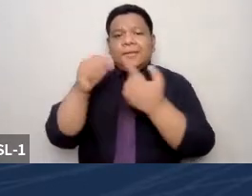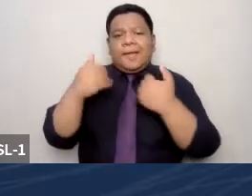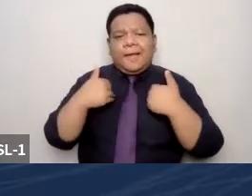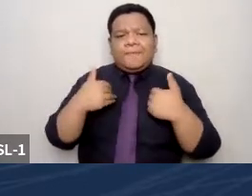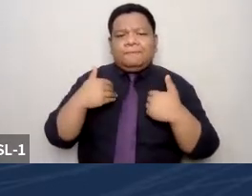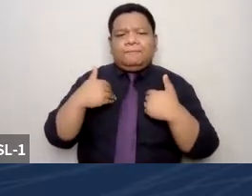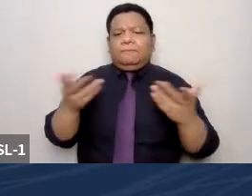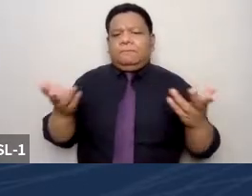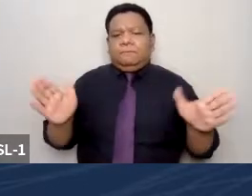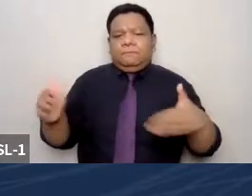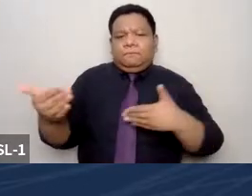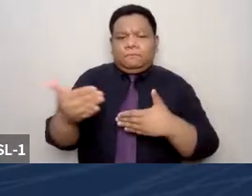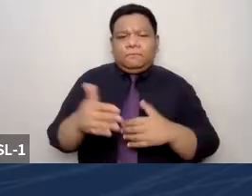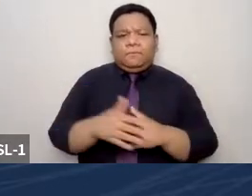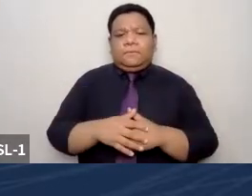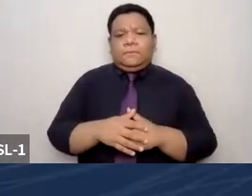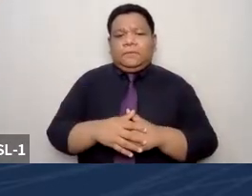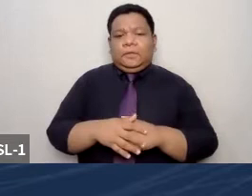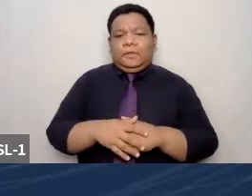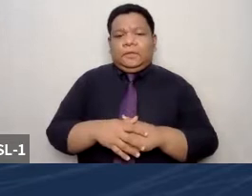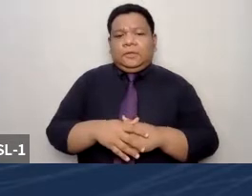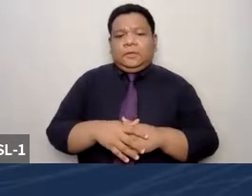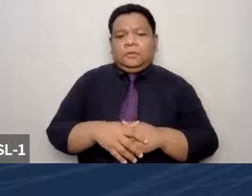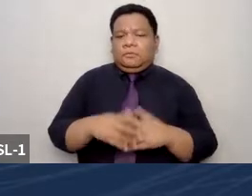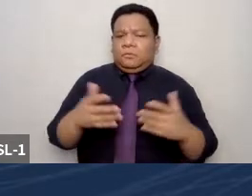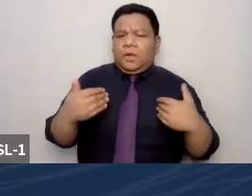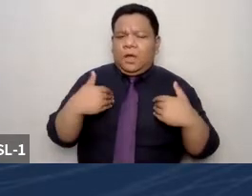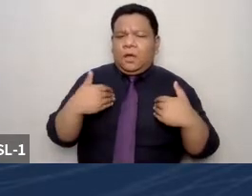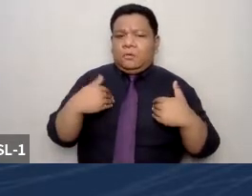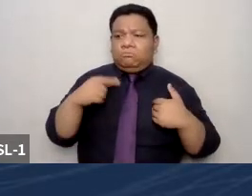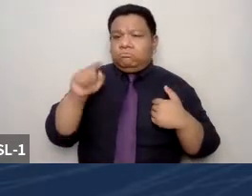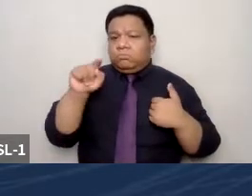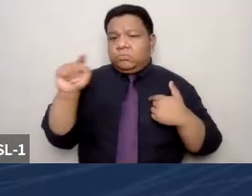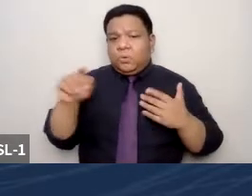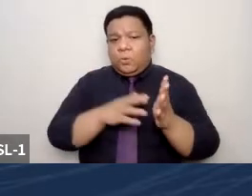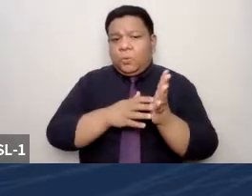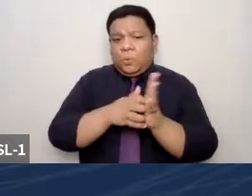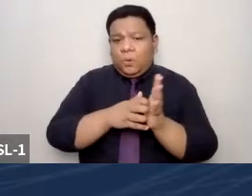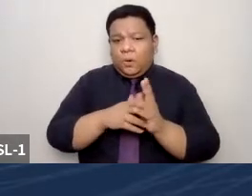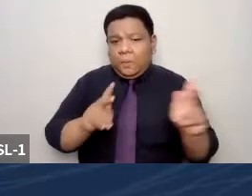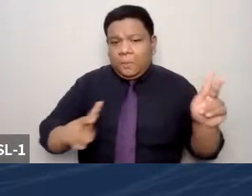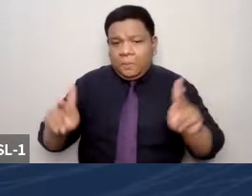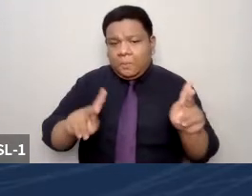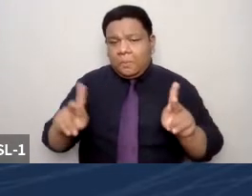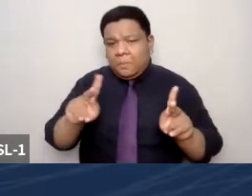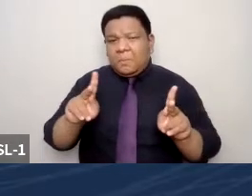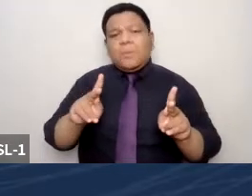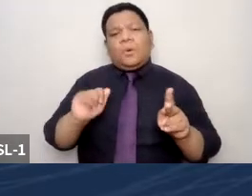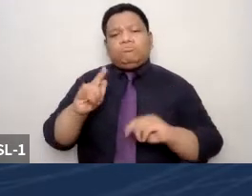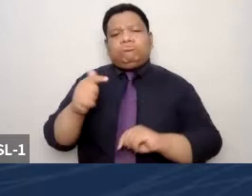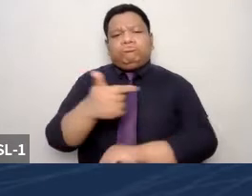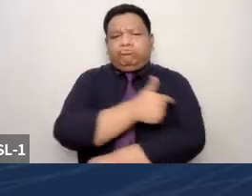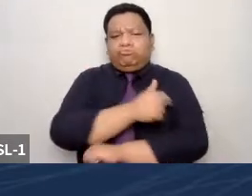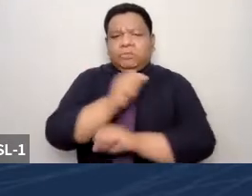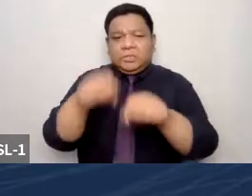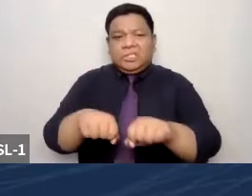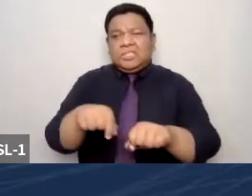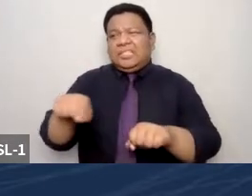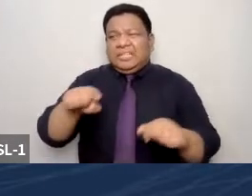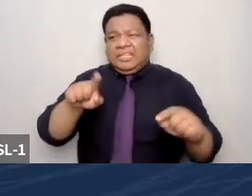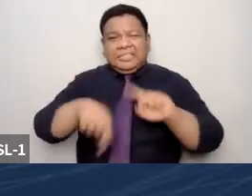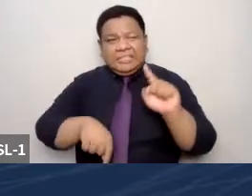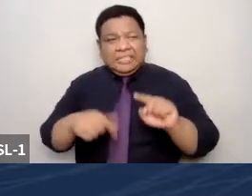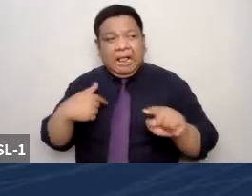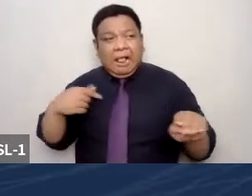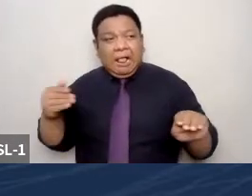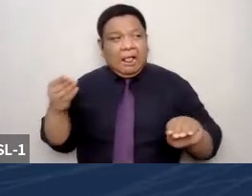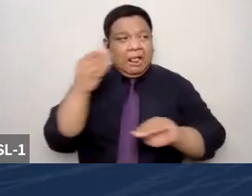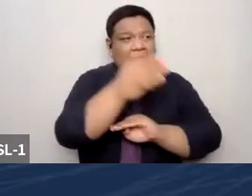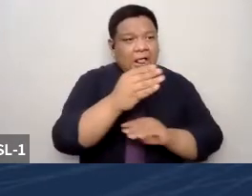This is so that we can vaccinate the vulnerable population groups and those who can’t access regular vaccination services.